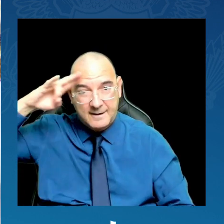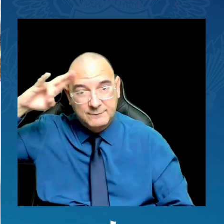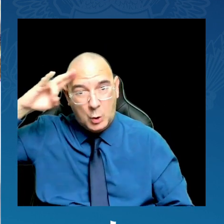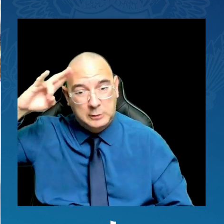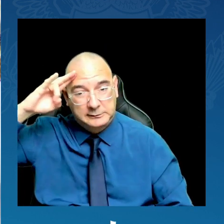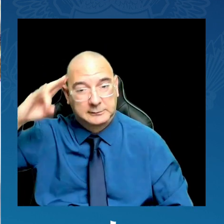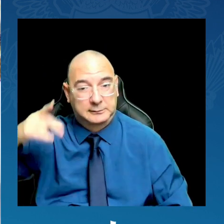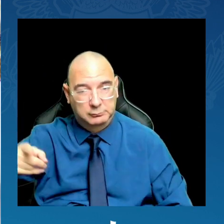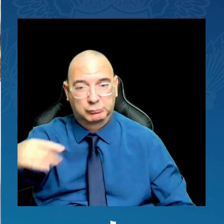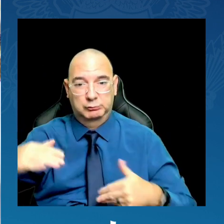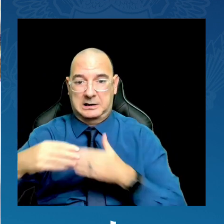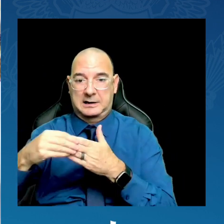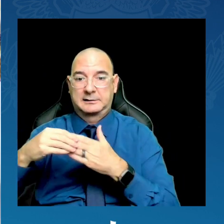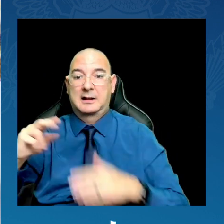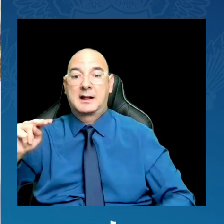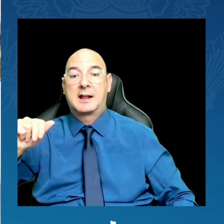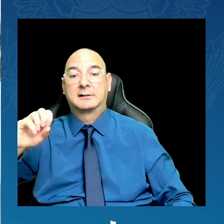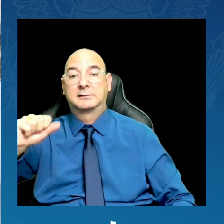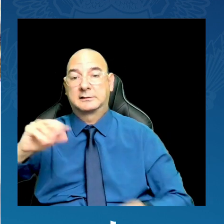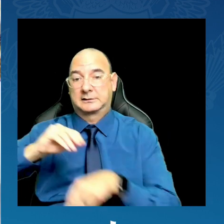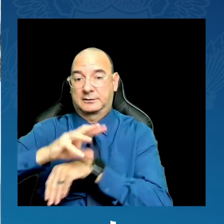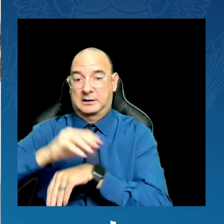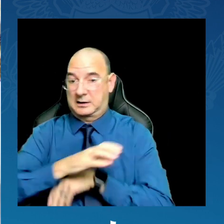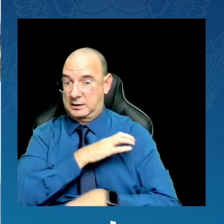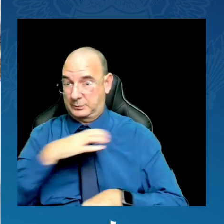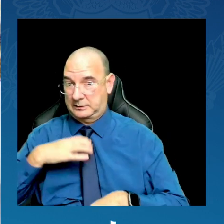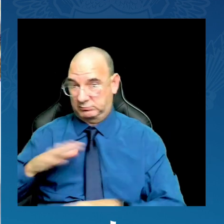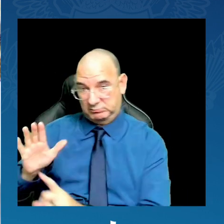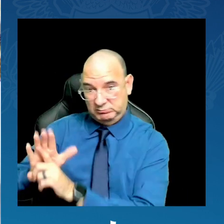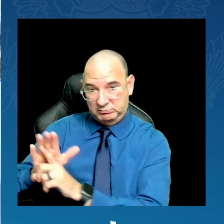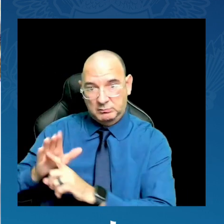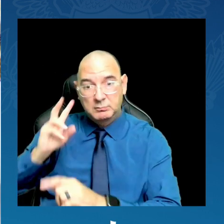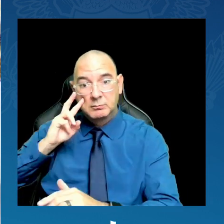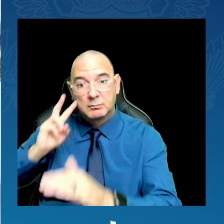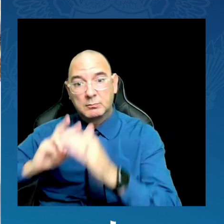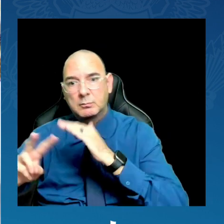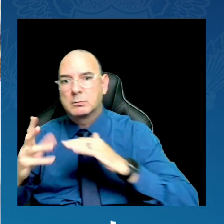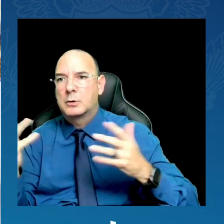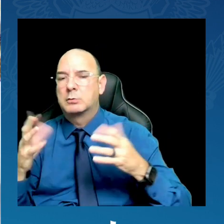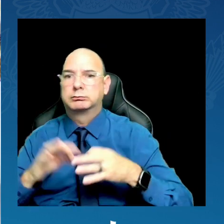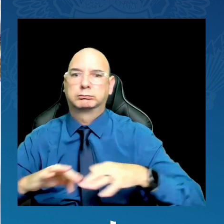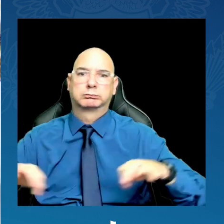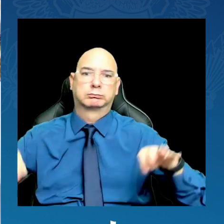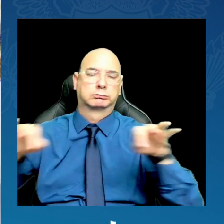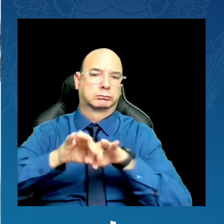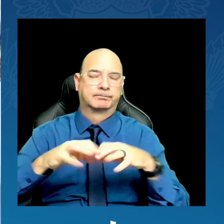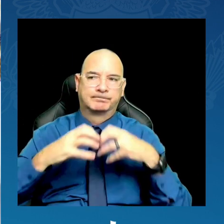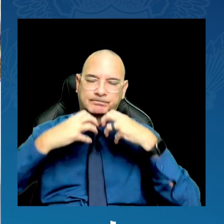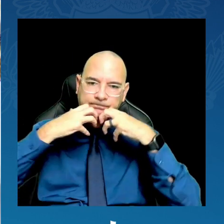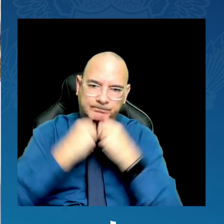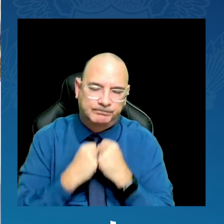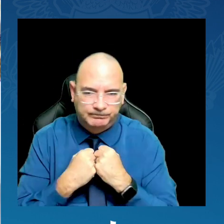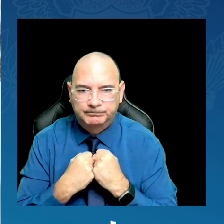His perspective is extraordinary in terms of the work he has done across multiple sectors.